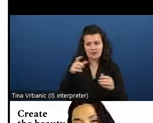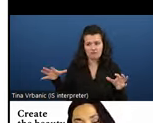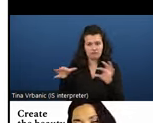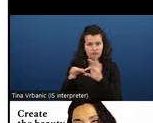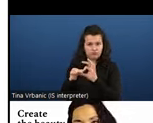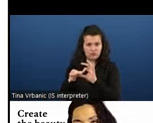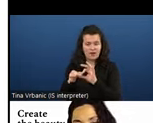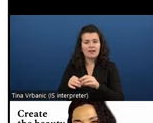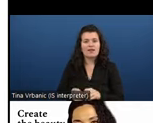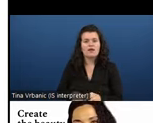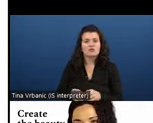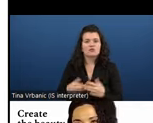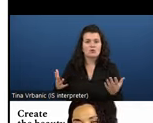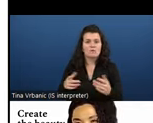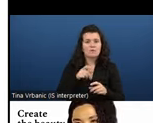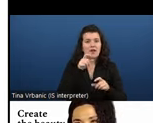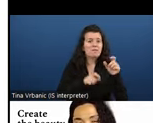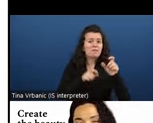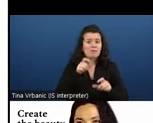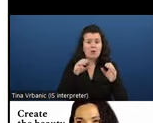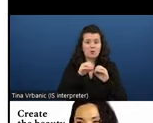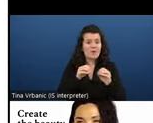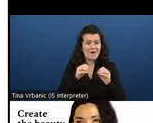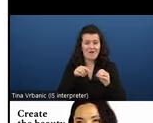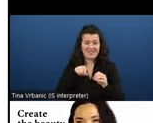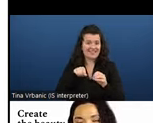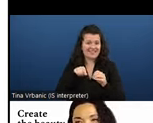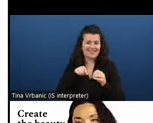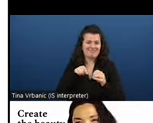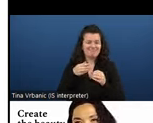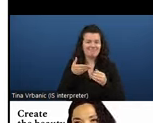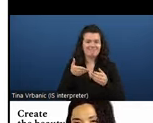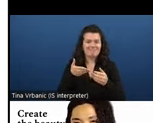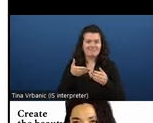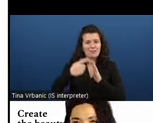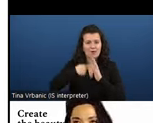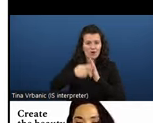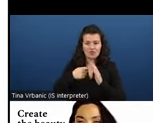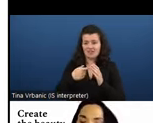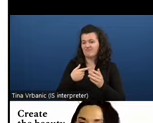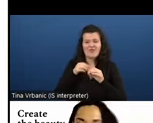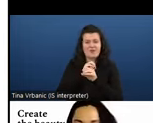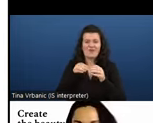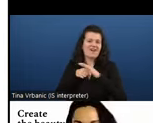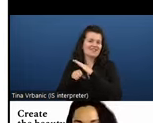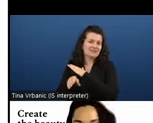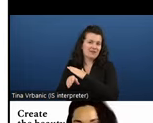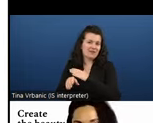people who otherwise would not have had access to that so when we speak about disability, obviously, understanding that is 15:21:26 the visible and the invisible components